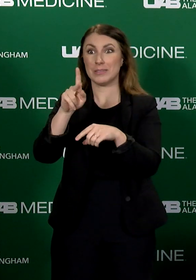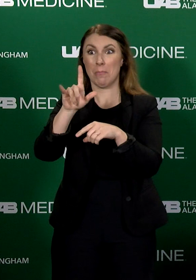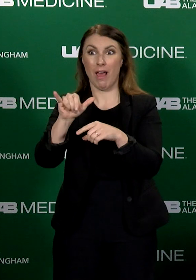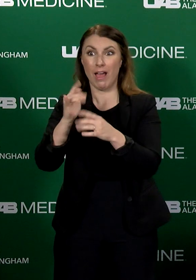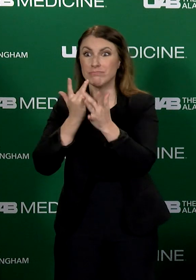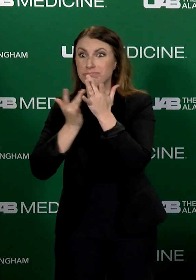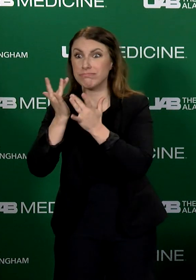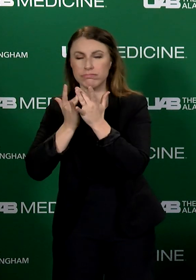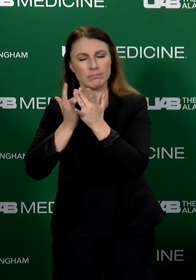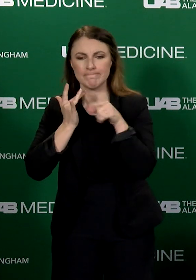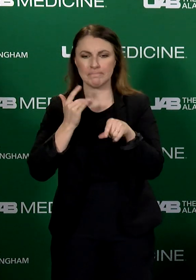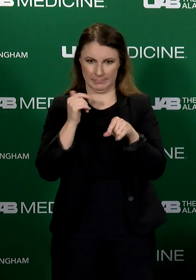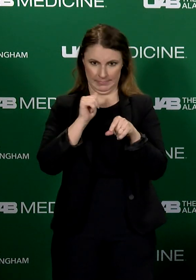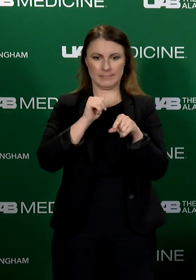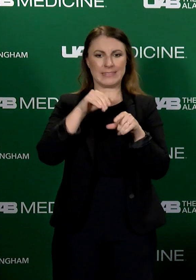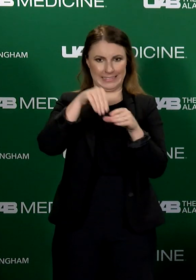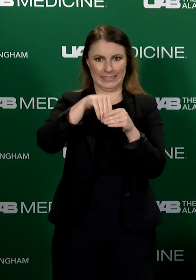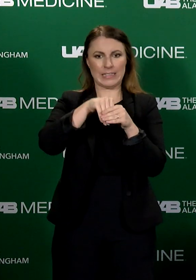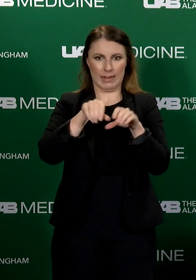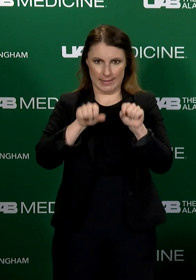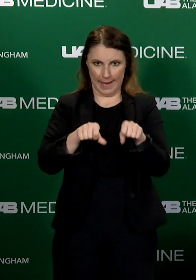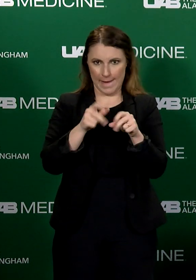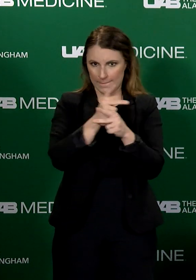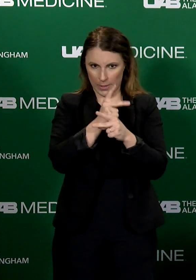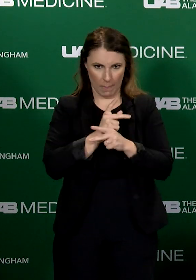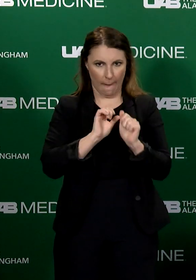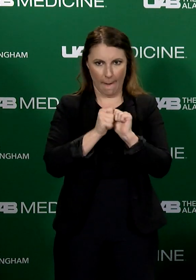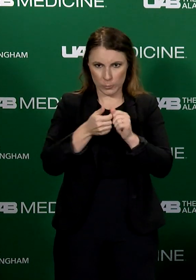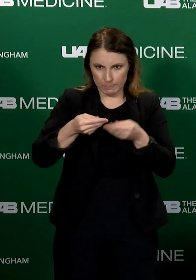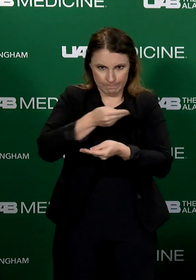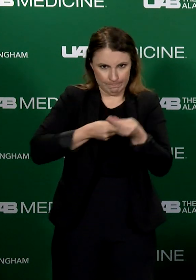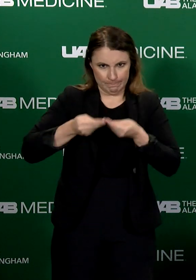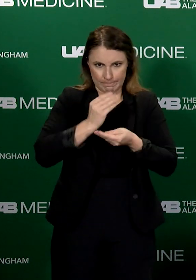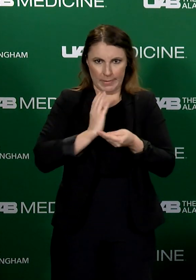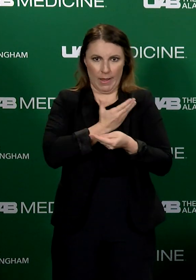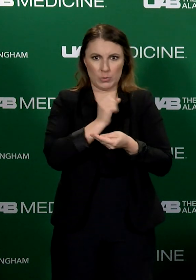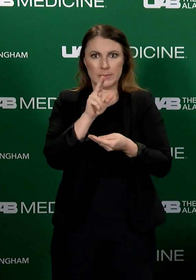but my colleague Laura will address supplies in more detail